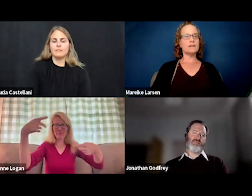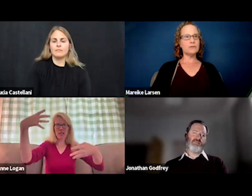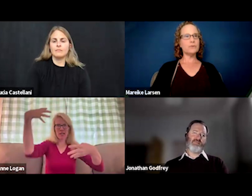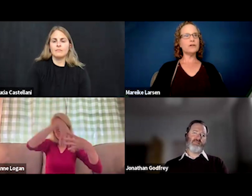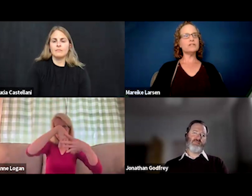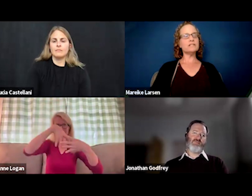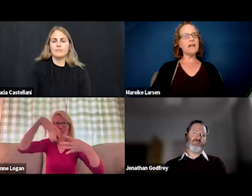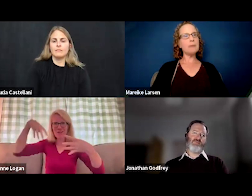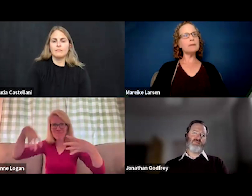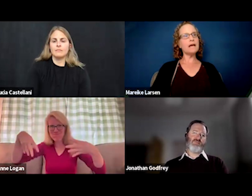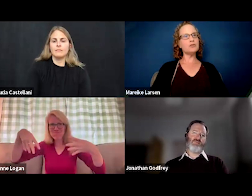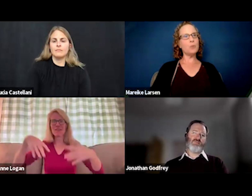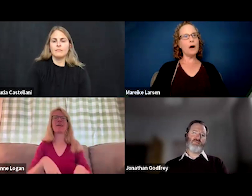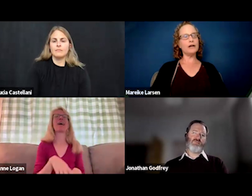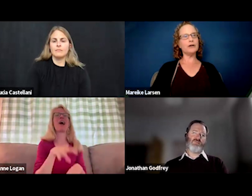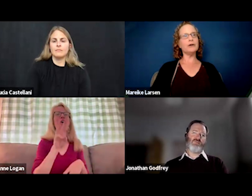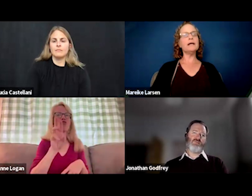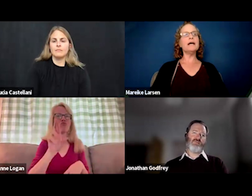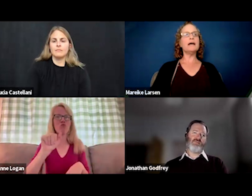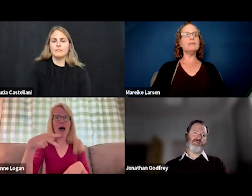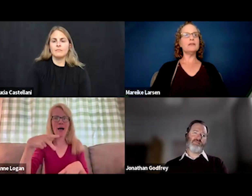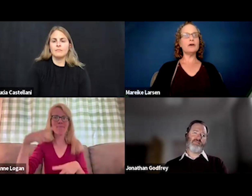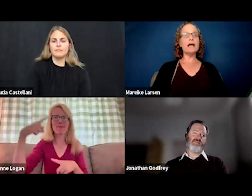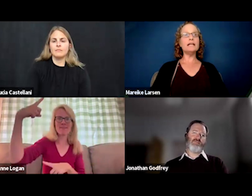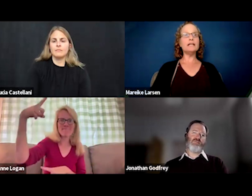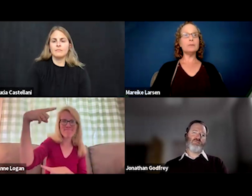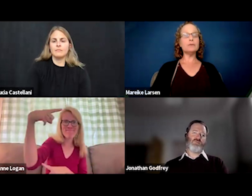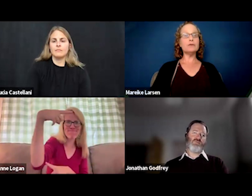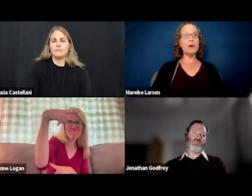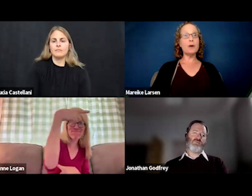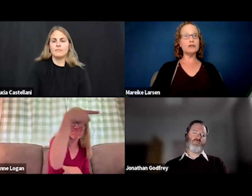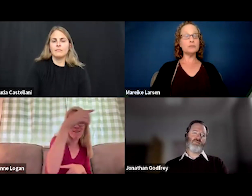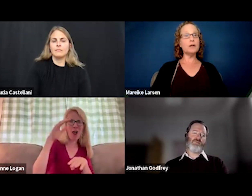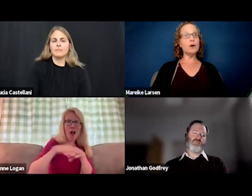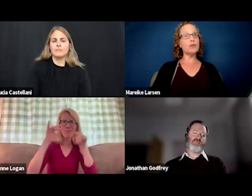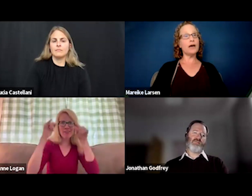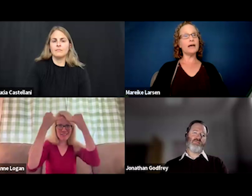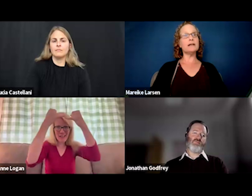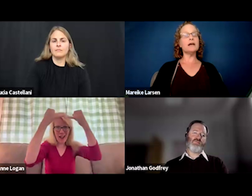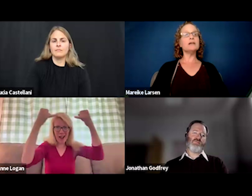So there's a top catch wire, and then there are any number of wires below that.